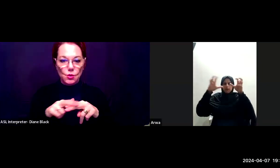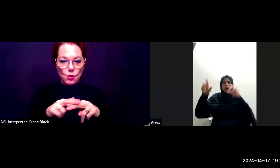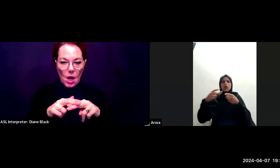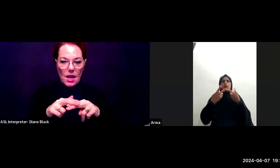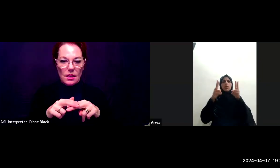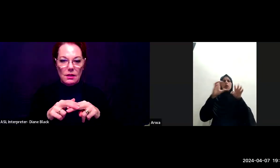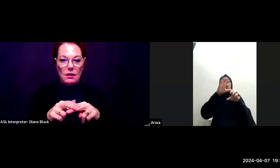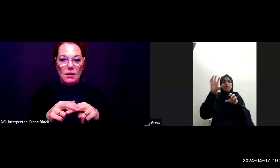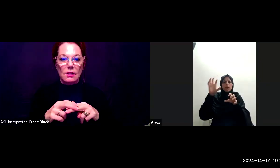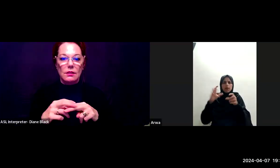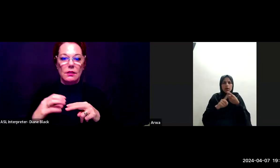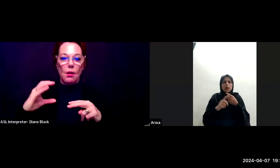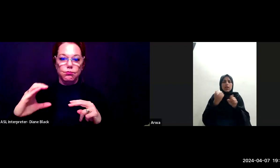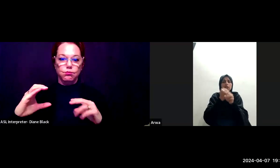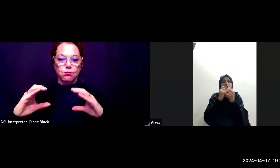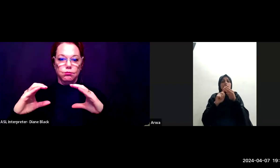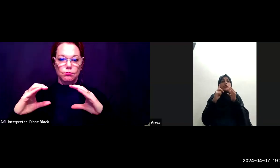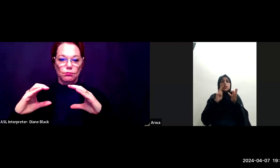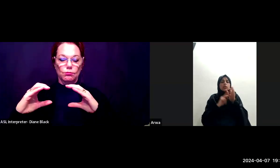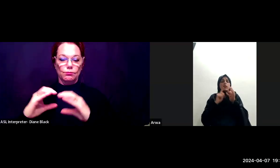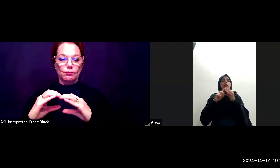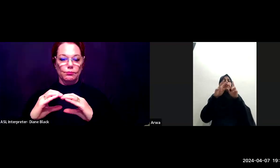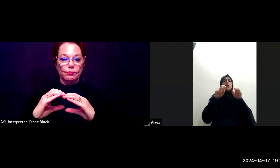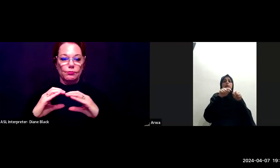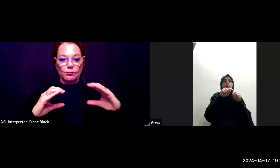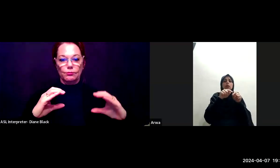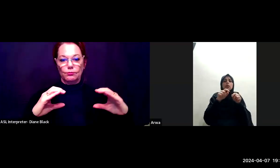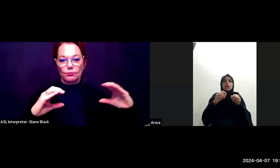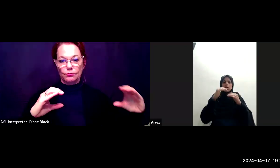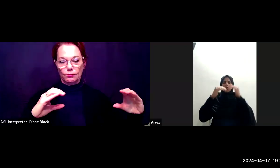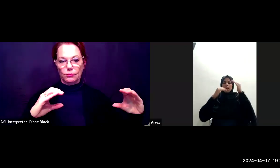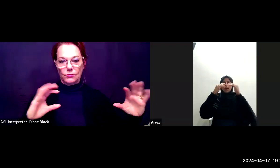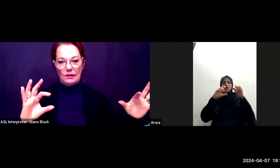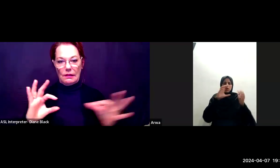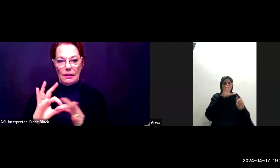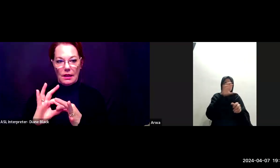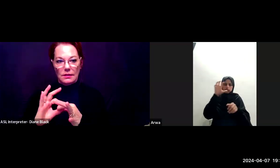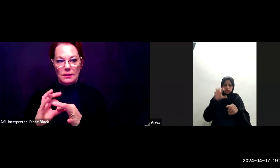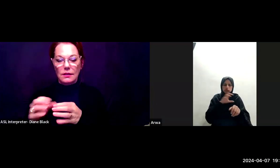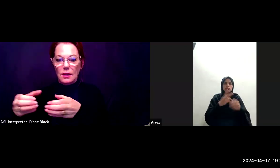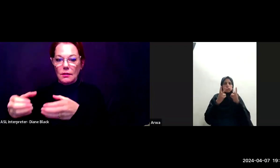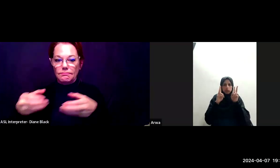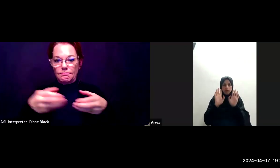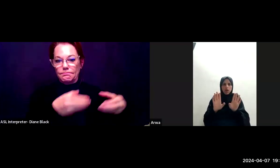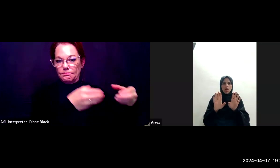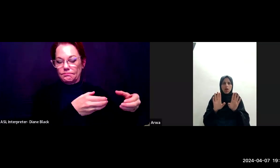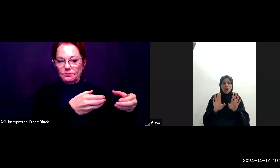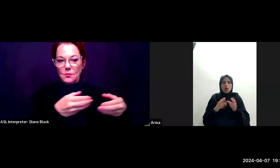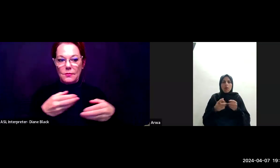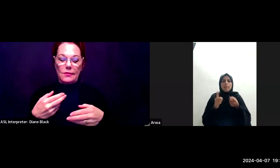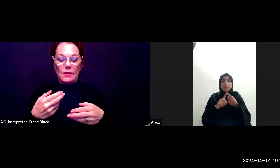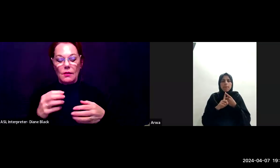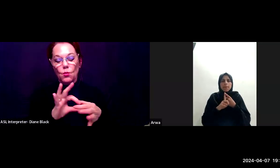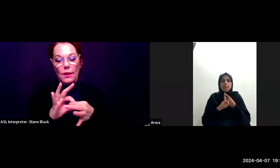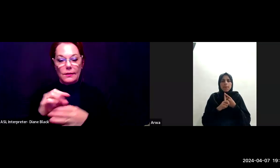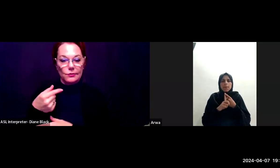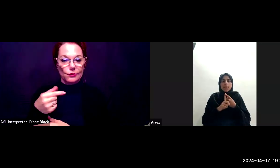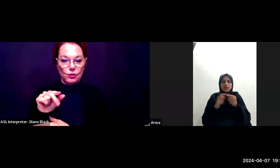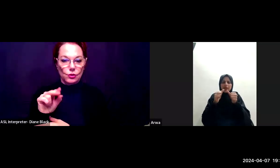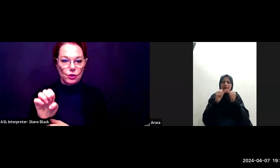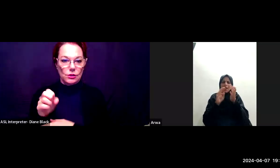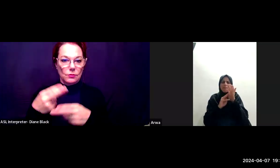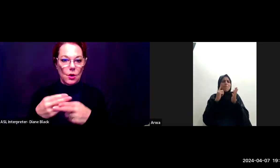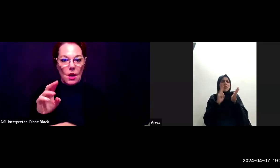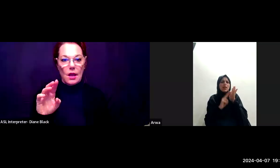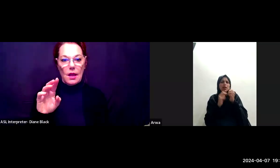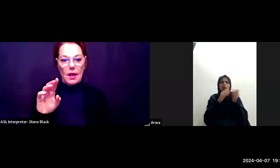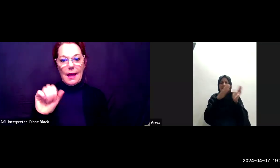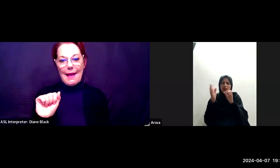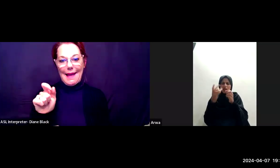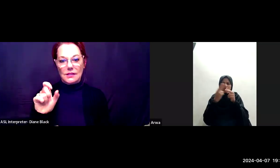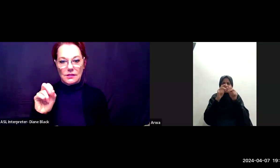how a gene is. And these compartments which we call as exons are amino acids. And then from that exons'